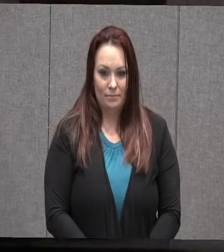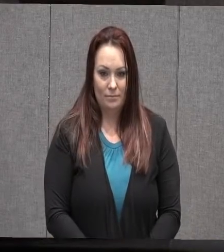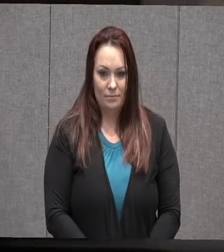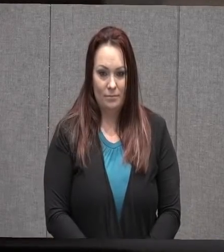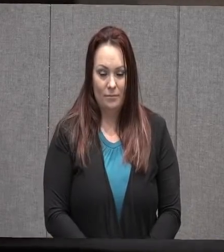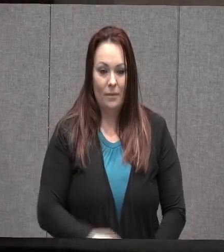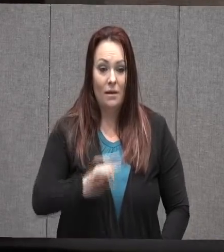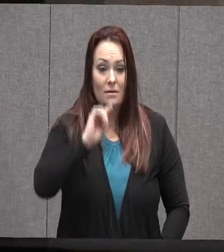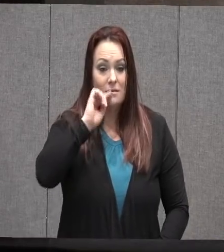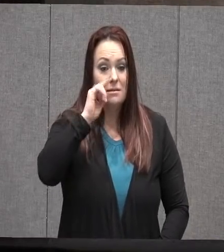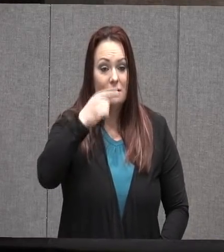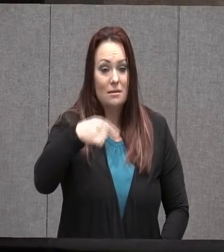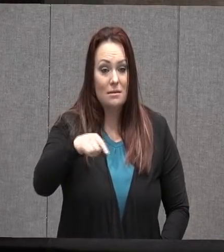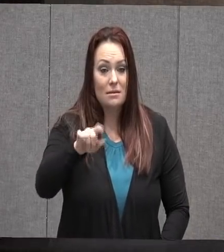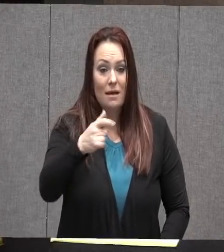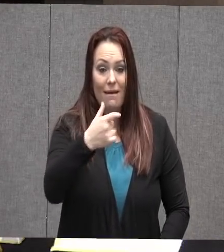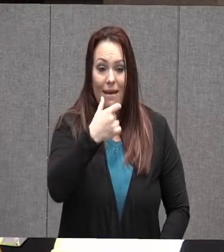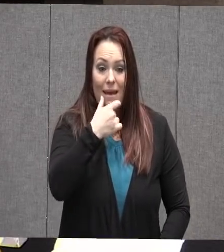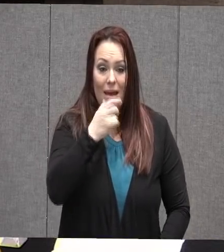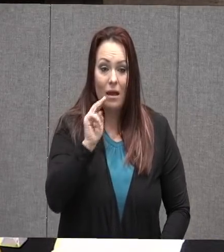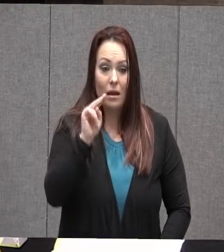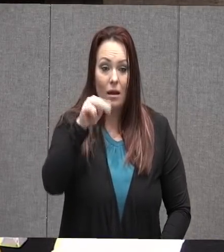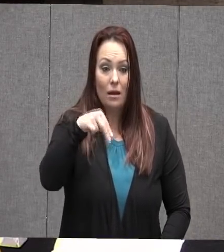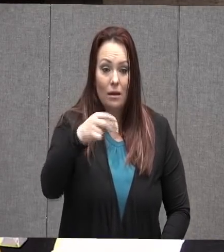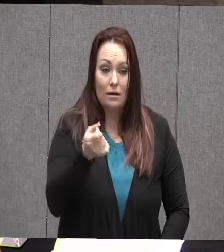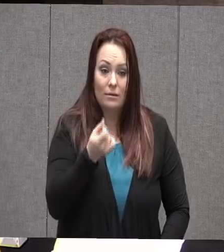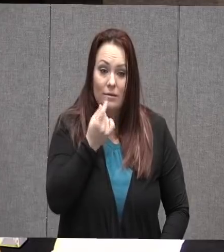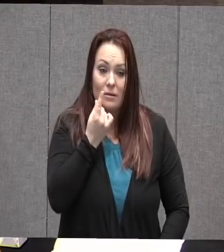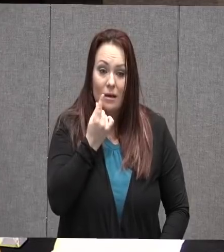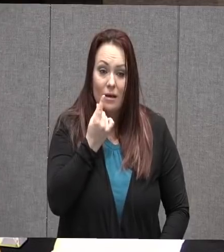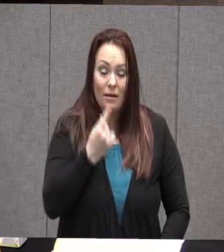Es, eh, en, tuh. Sent.